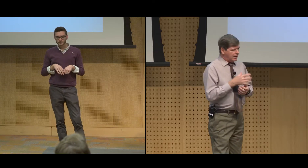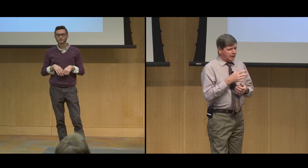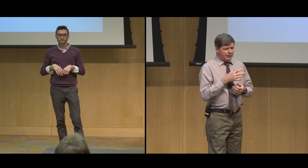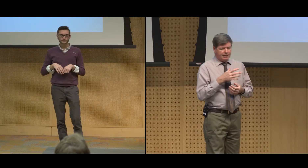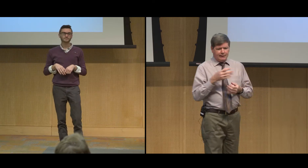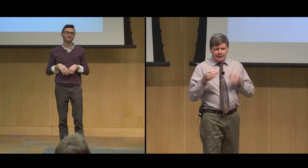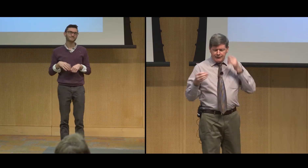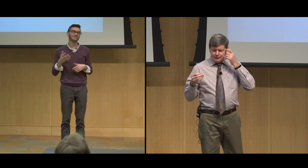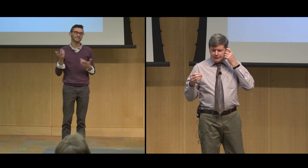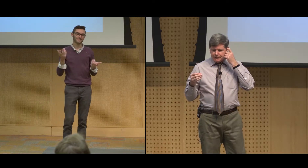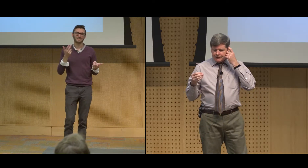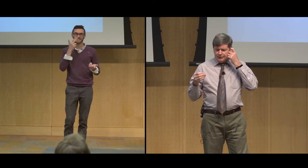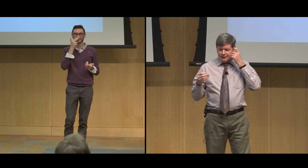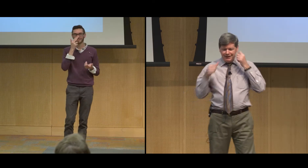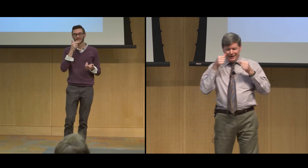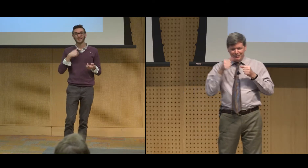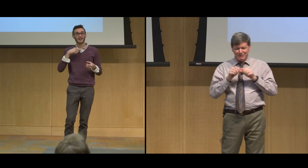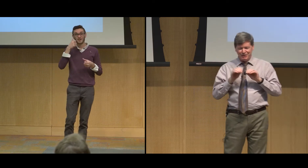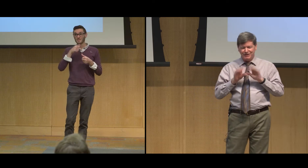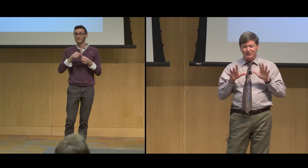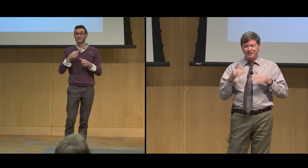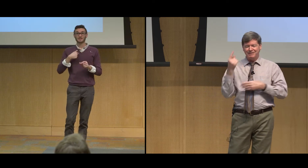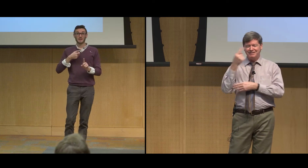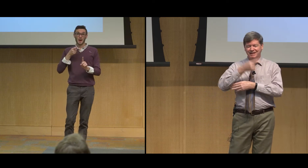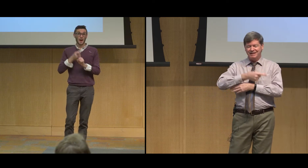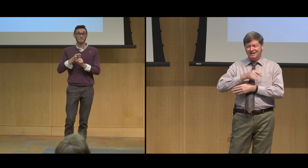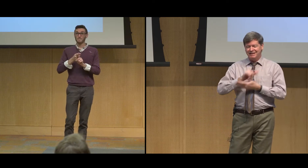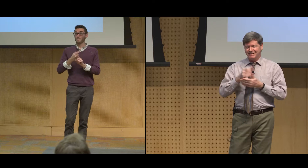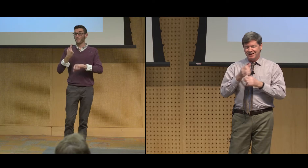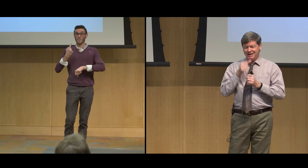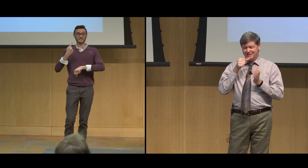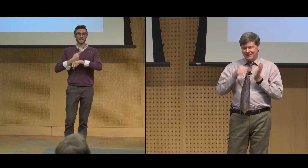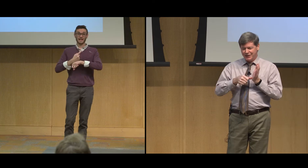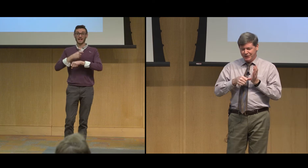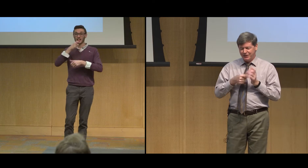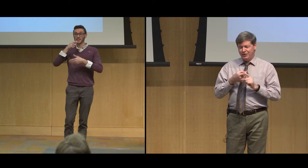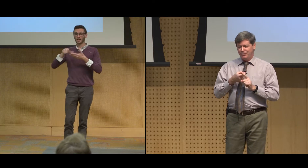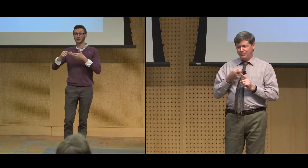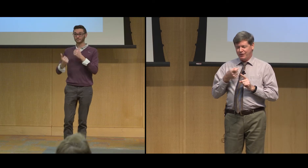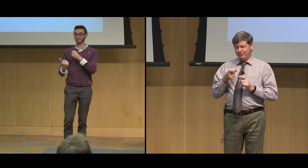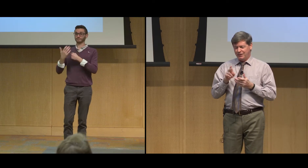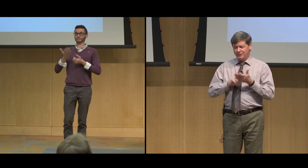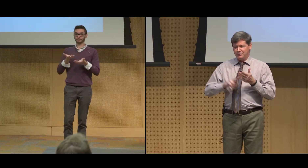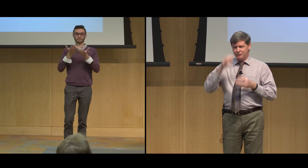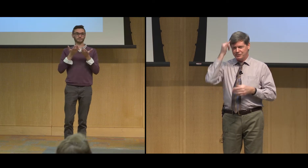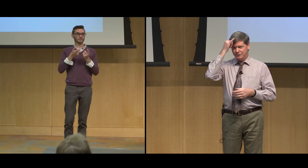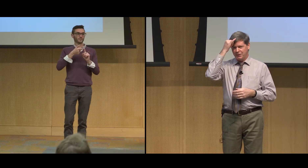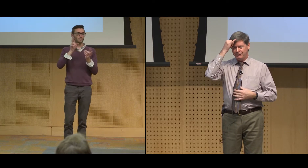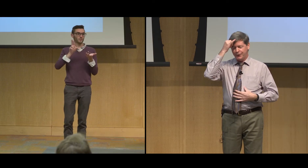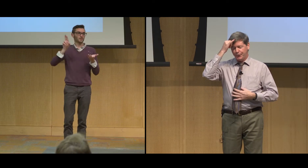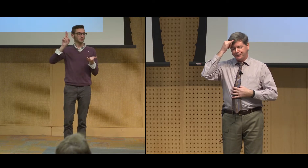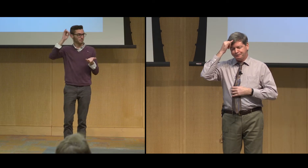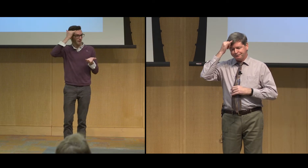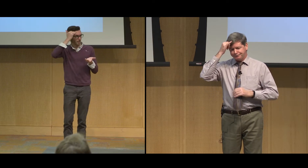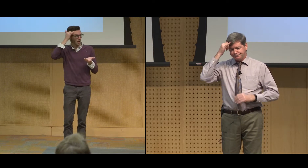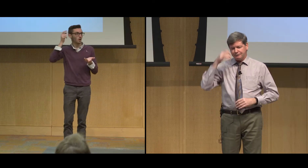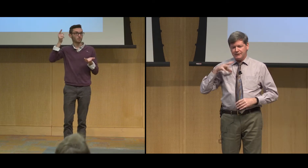Uh, and I remember clearly the day that I got a letter from the University of Buffalo